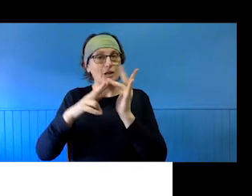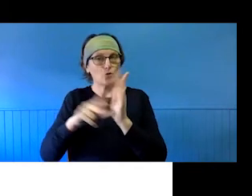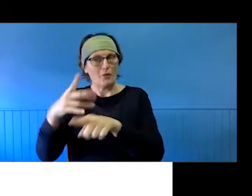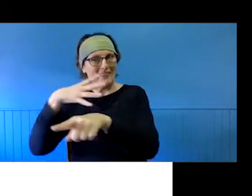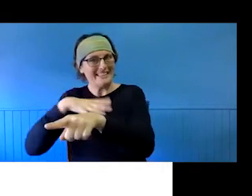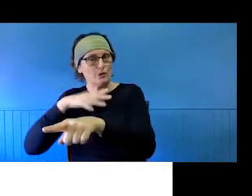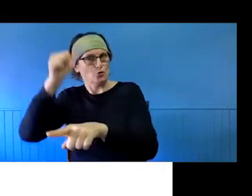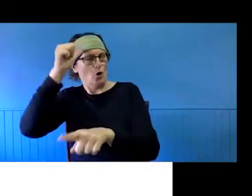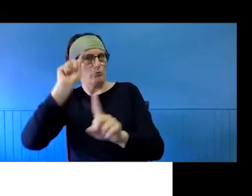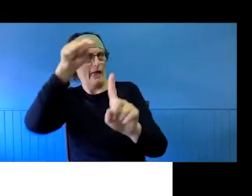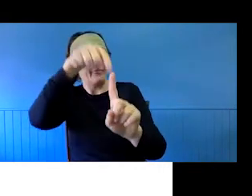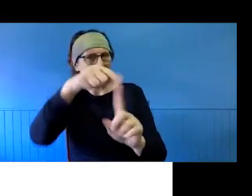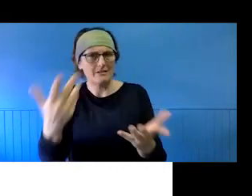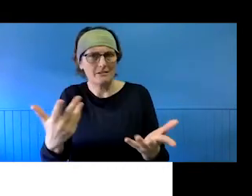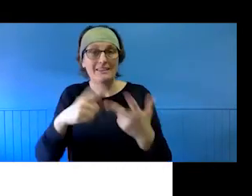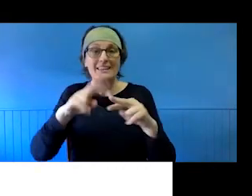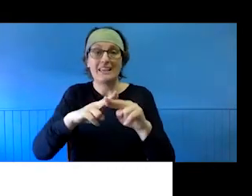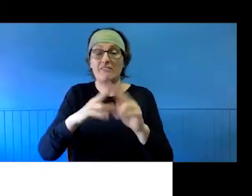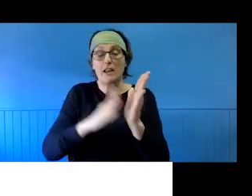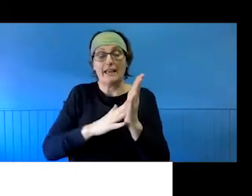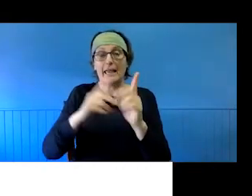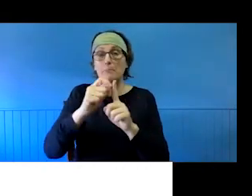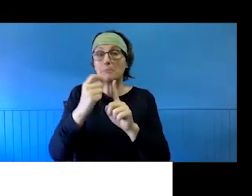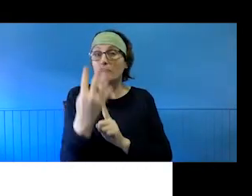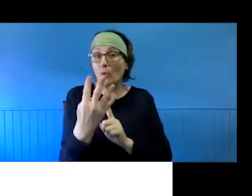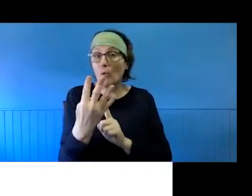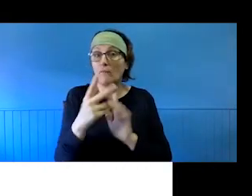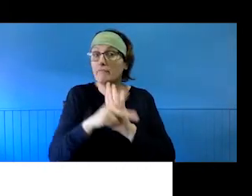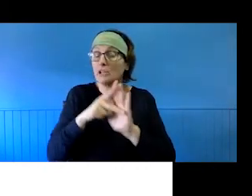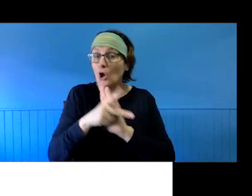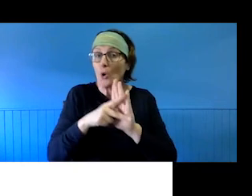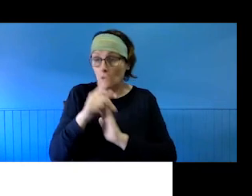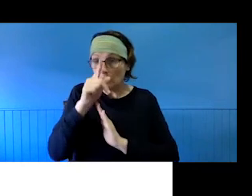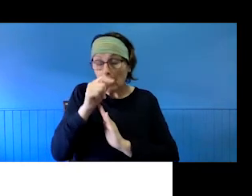looking to do an mp4, which is a video format, could they use any of